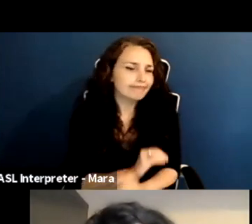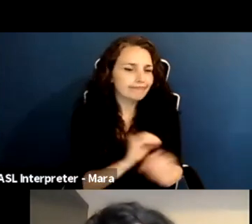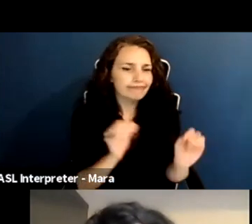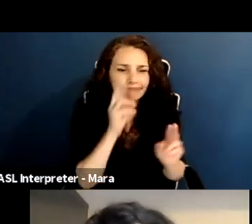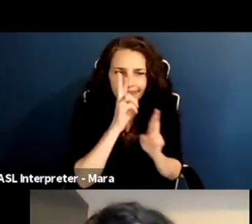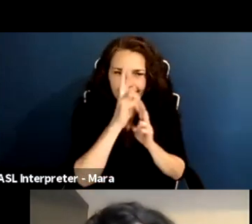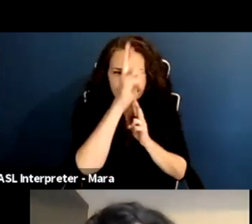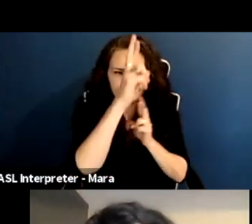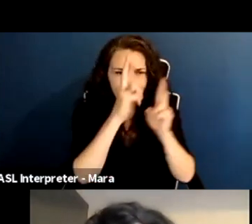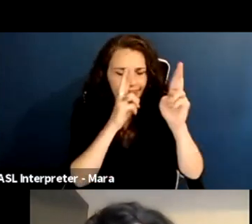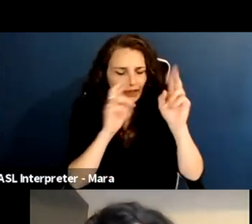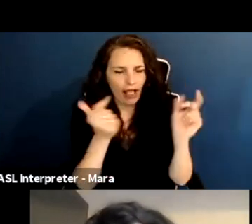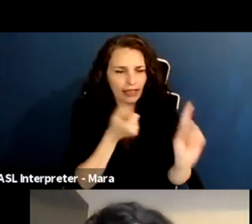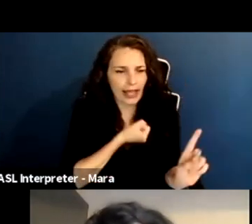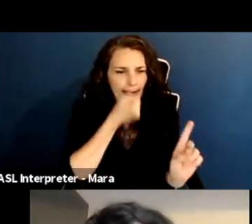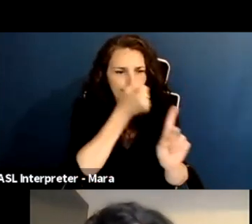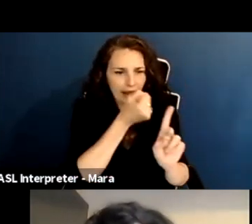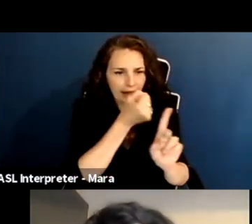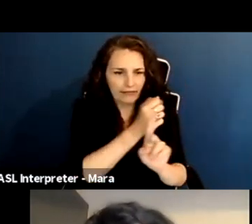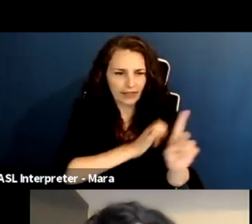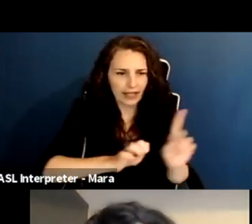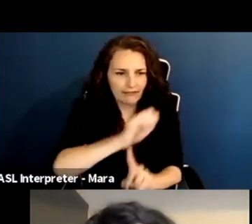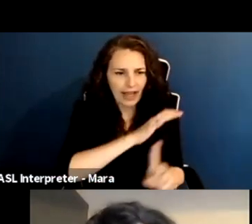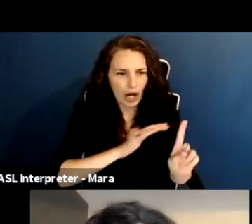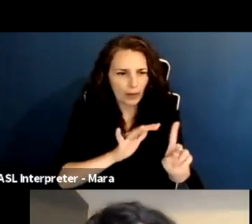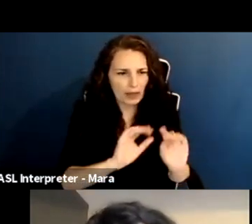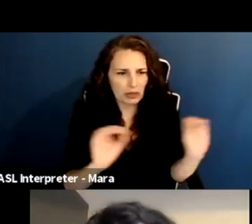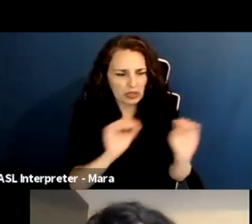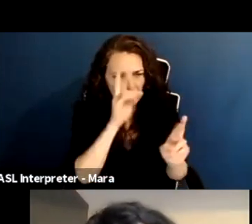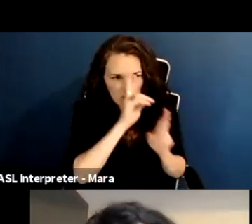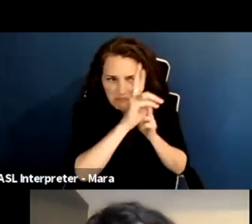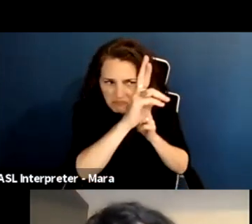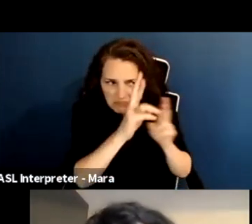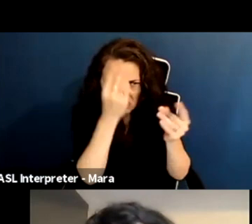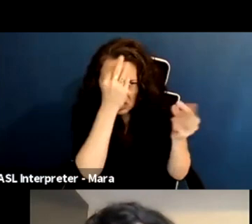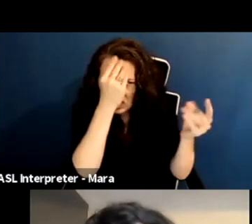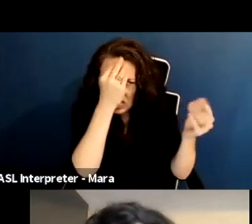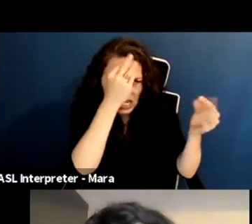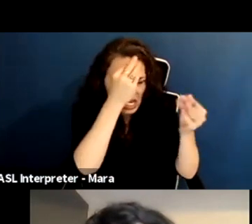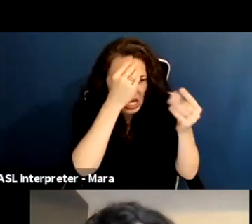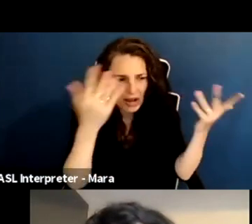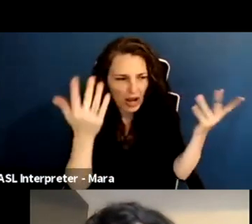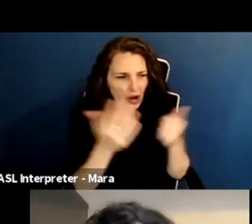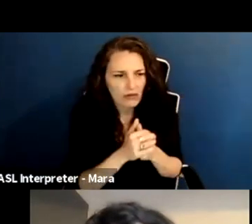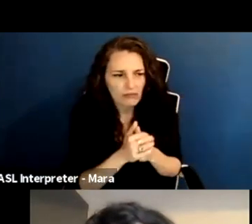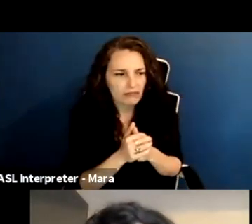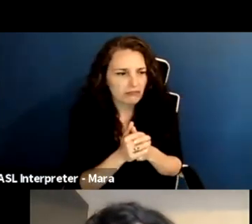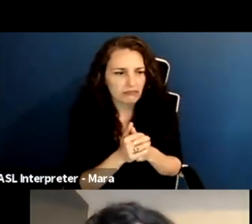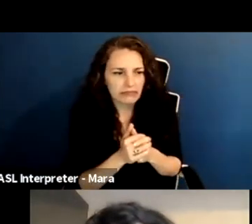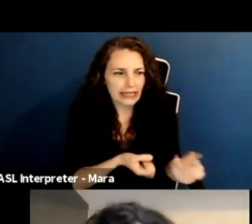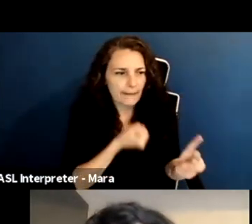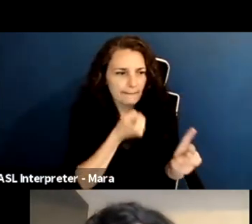to our environment, no consideration to the impact to our community and our identity.